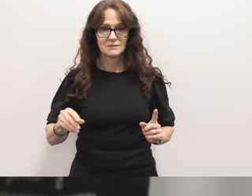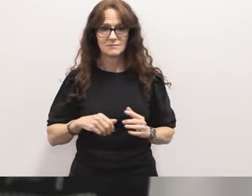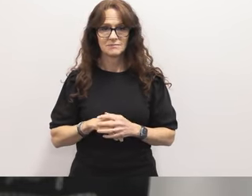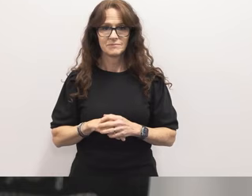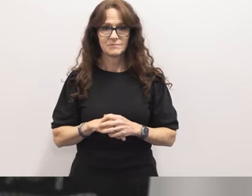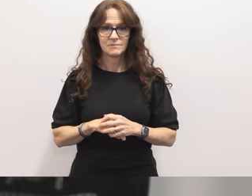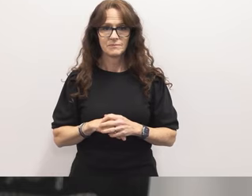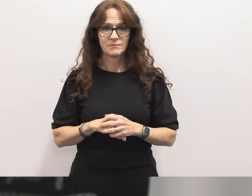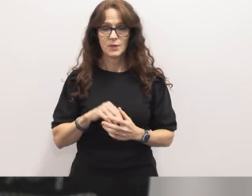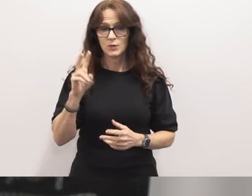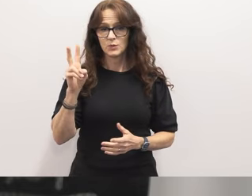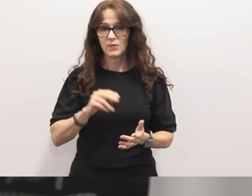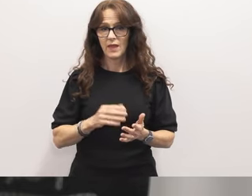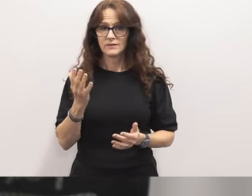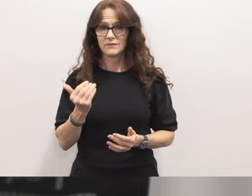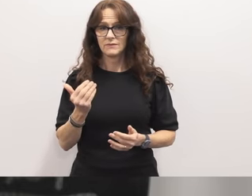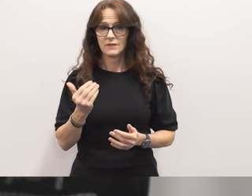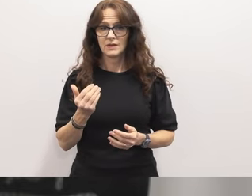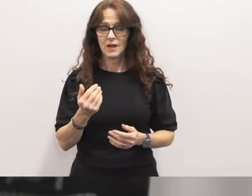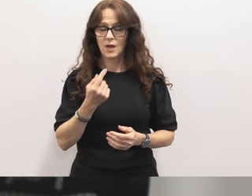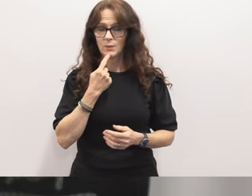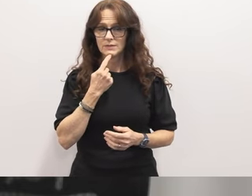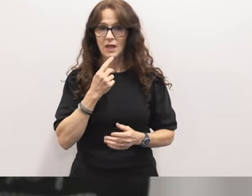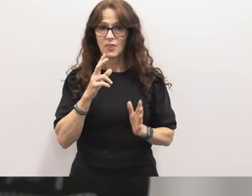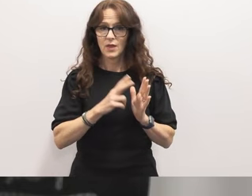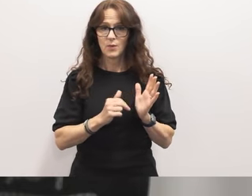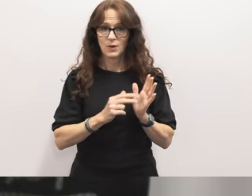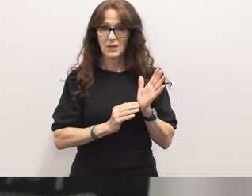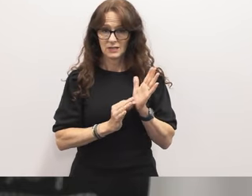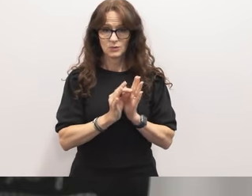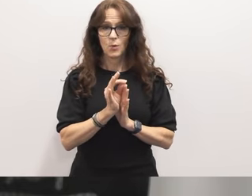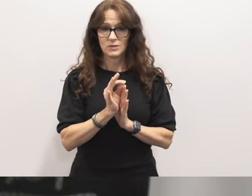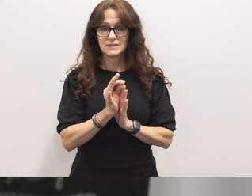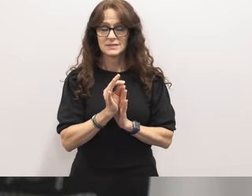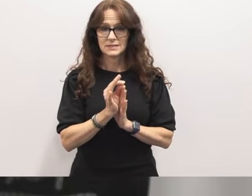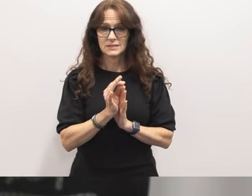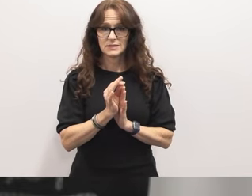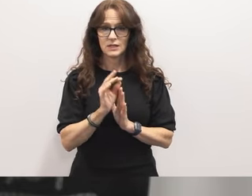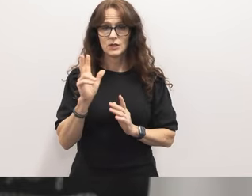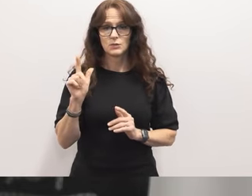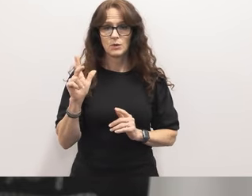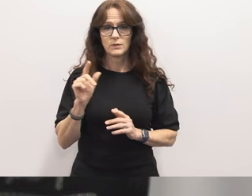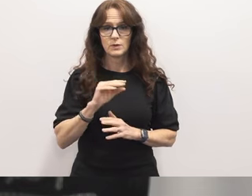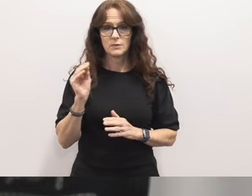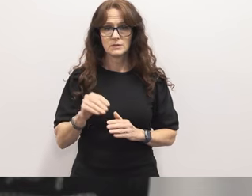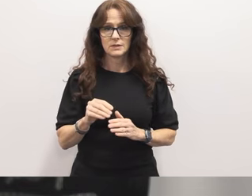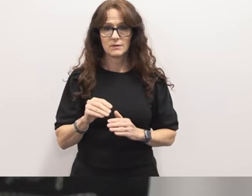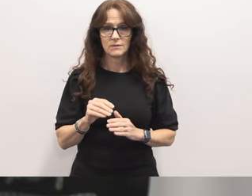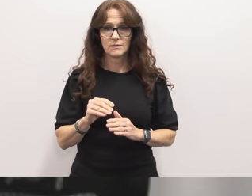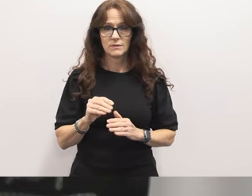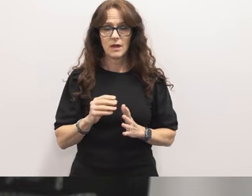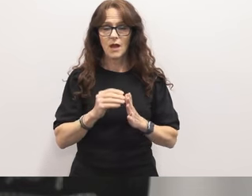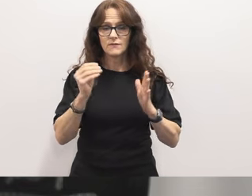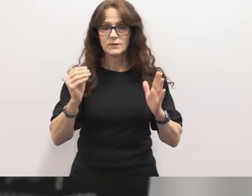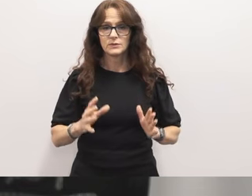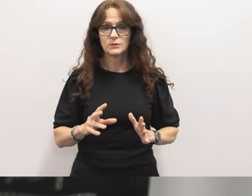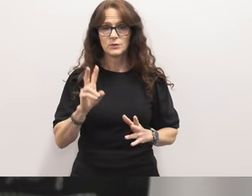In 2015, I also wanna share the reading scores. 23% of my students in 2015 met on the SPAC, just 23%